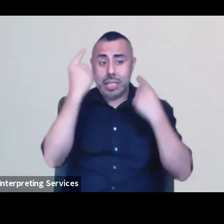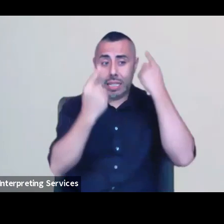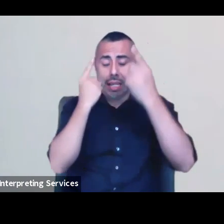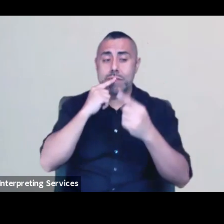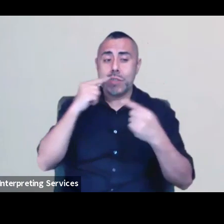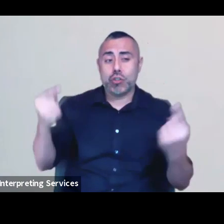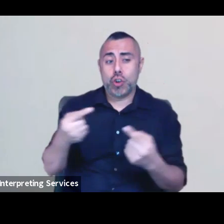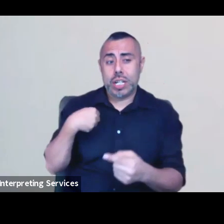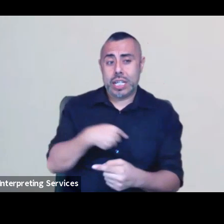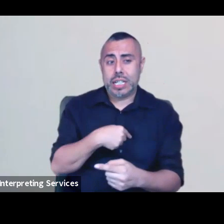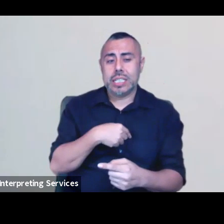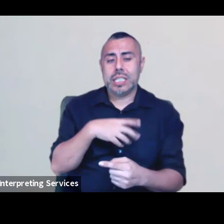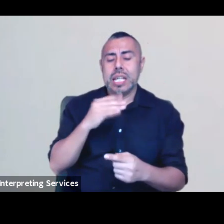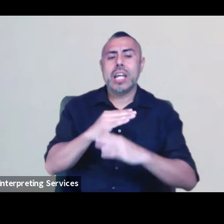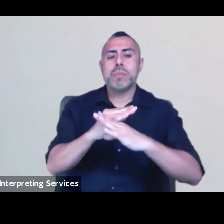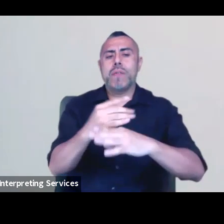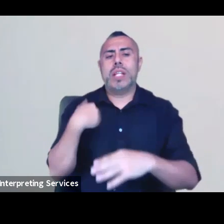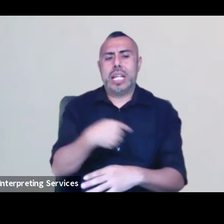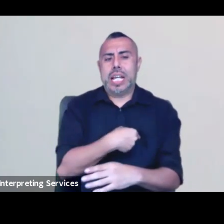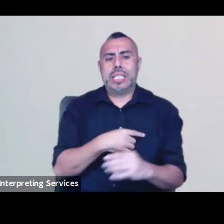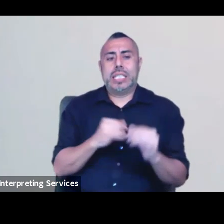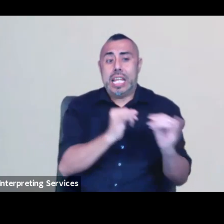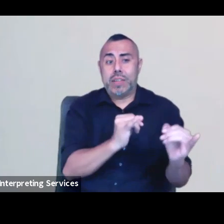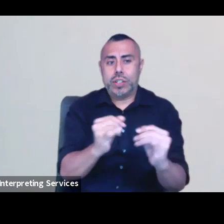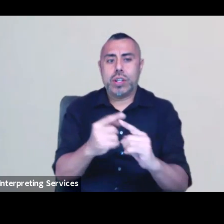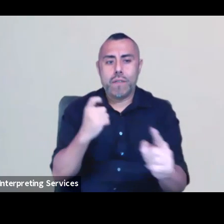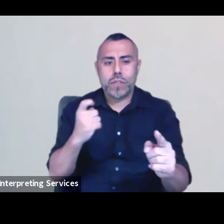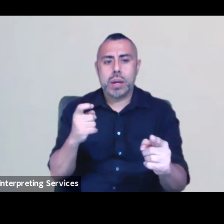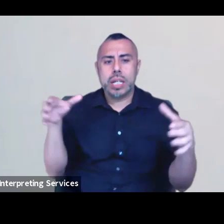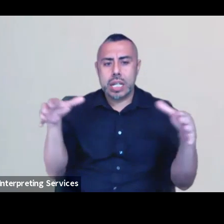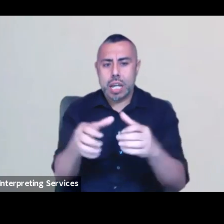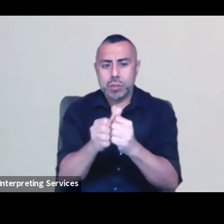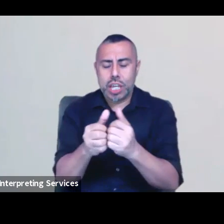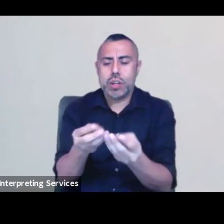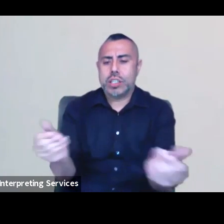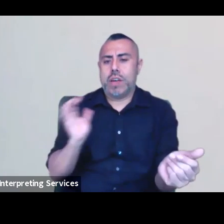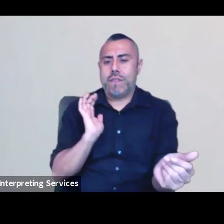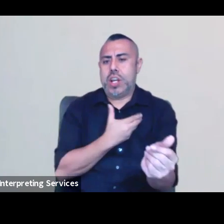Even before this pandemic, 40% of people in the United States